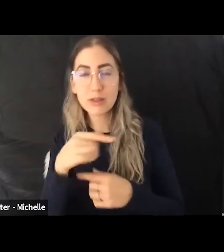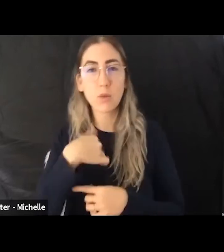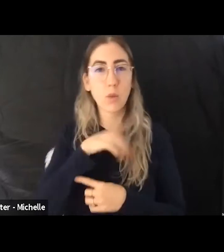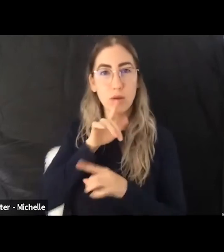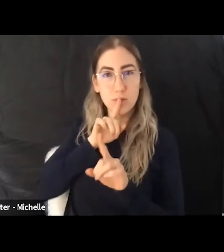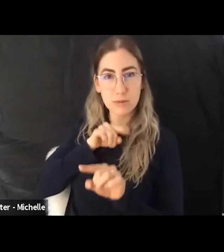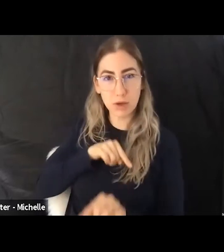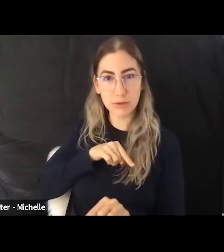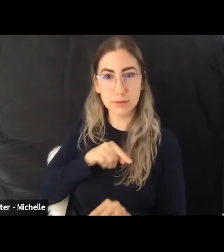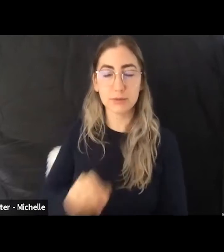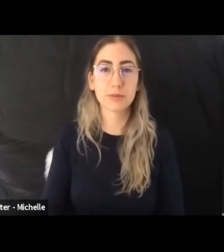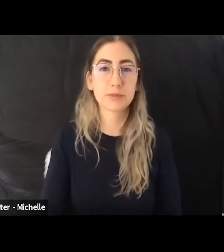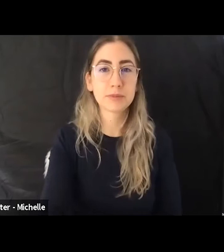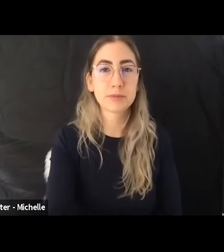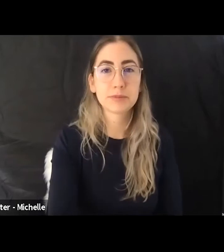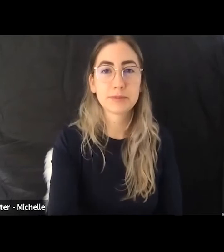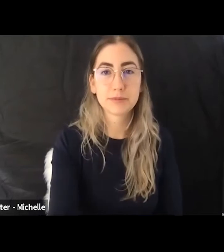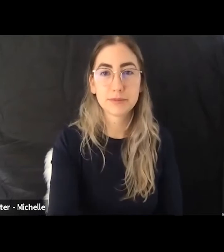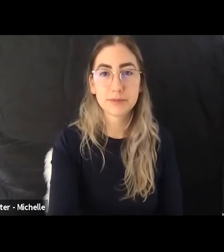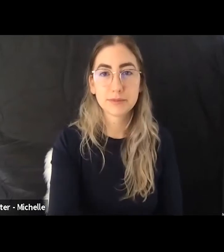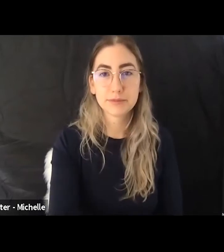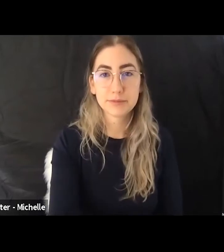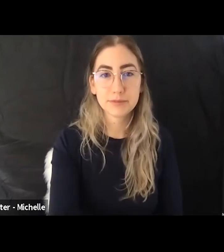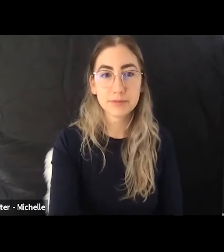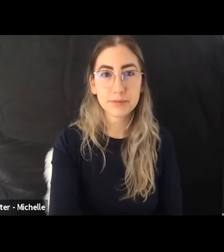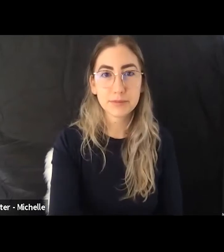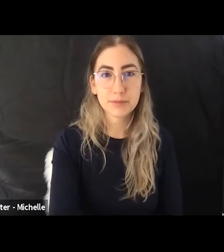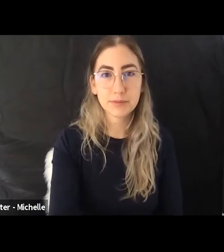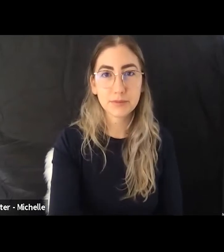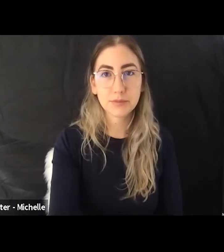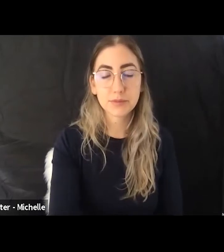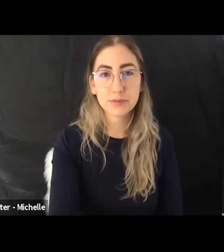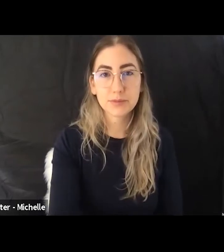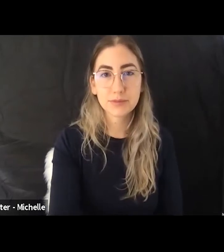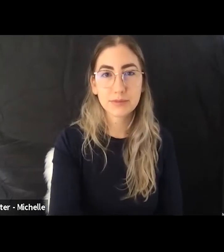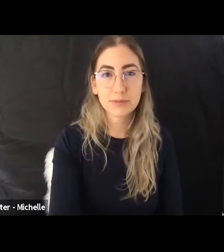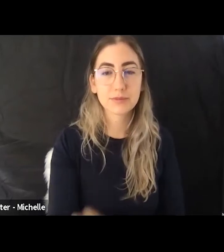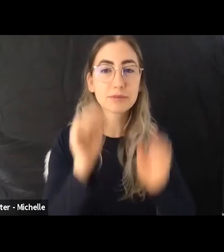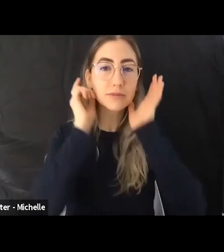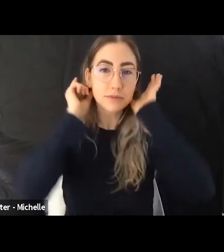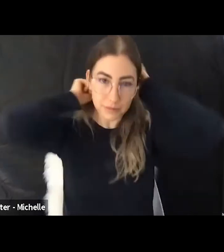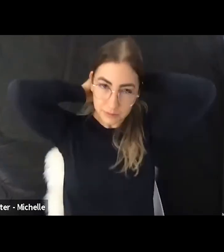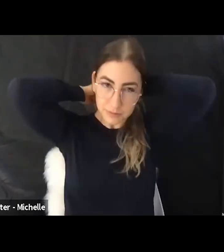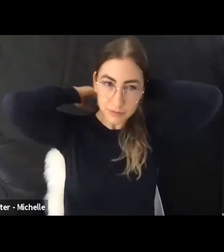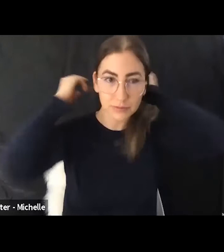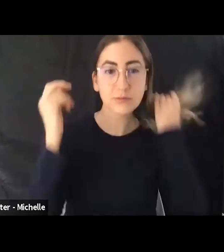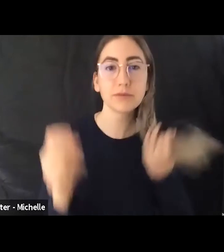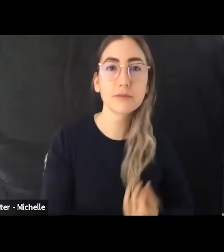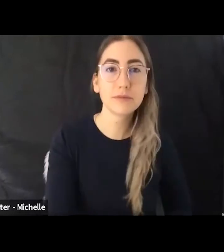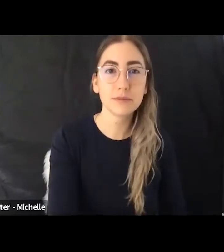THEM.